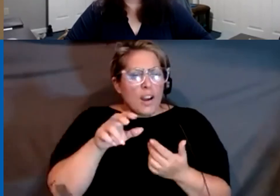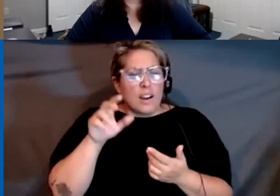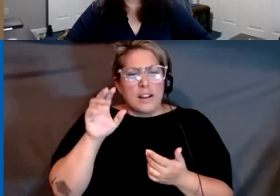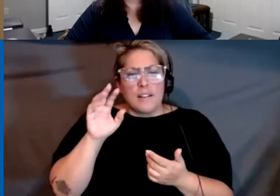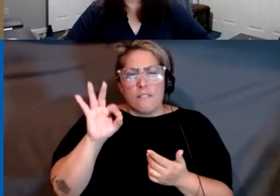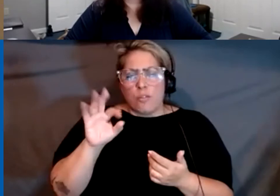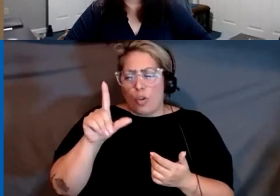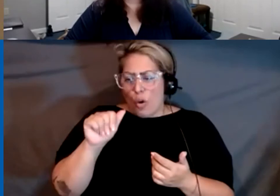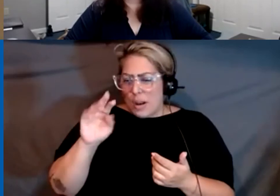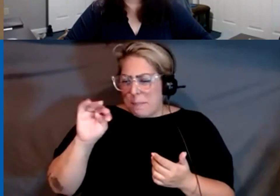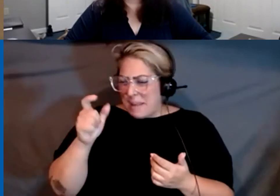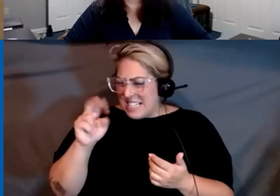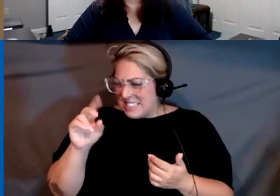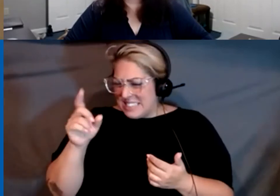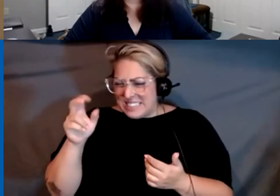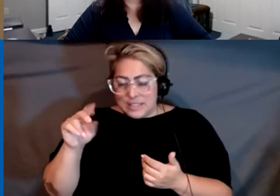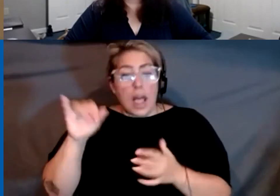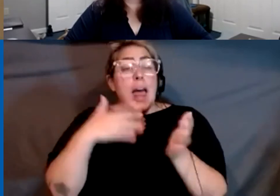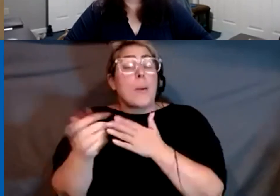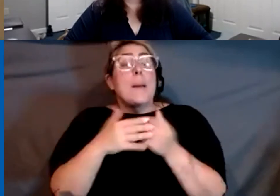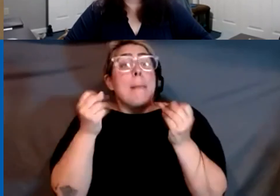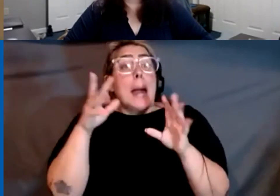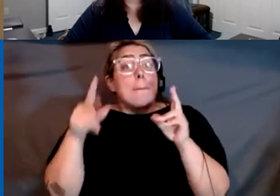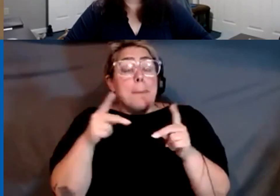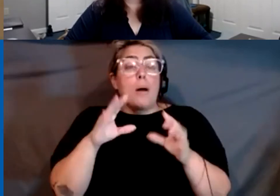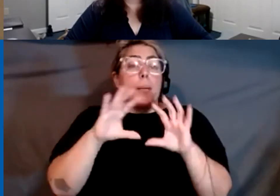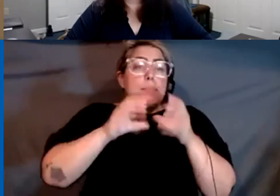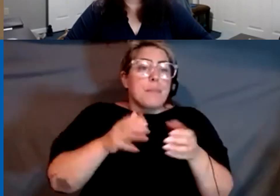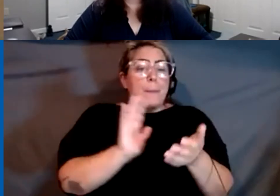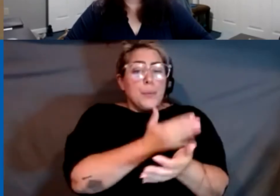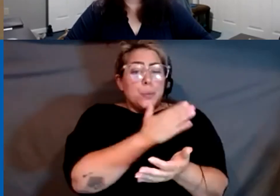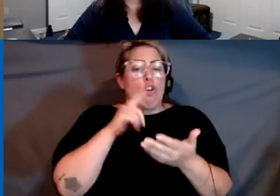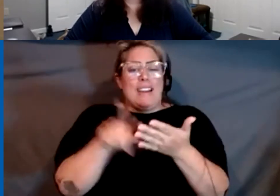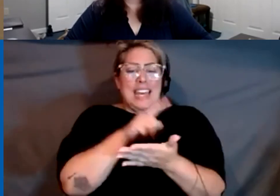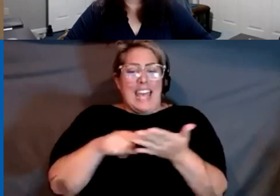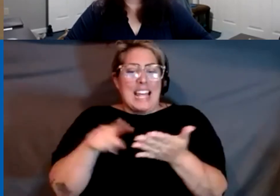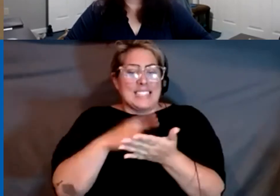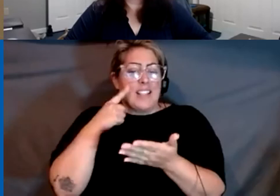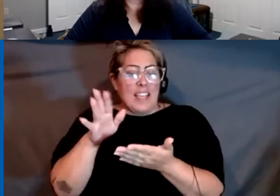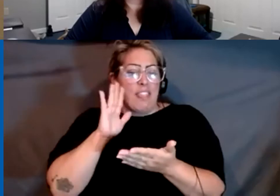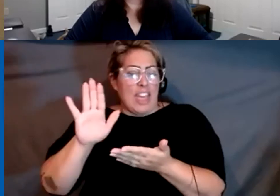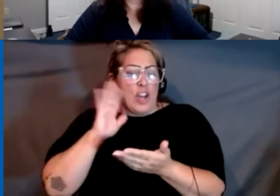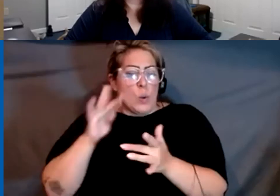until 2022. Friends of mine who are managers are not